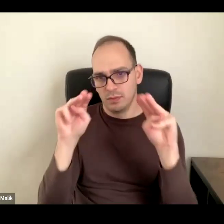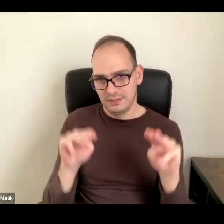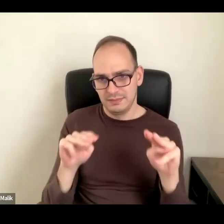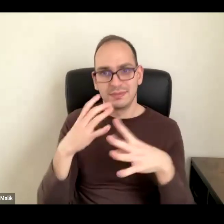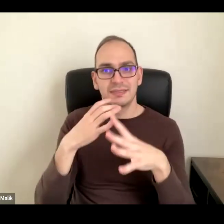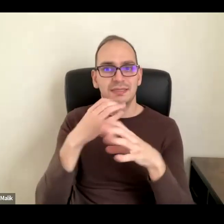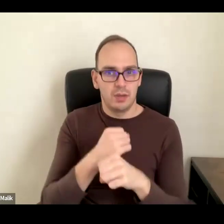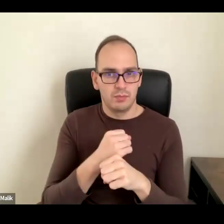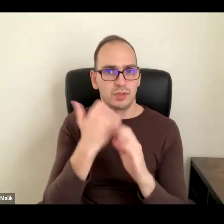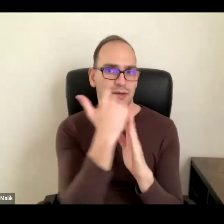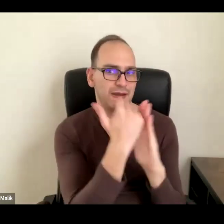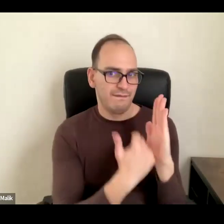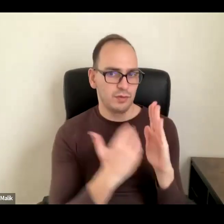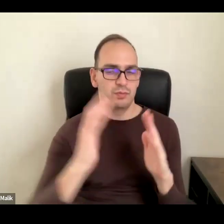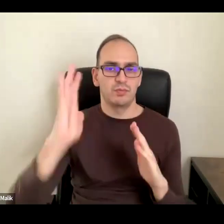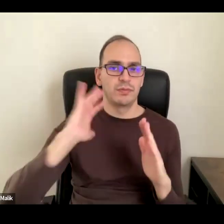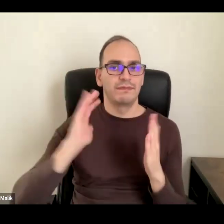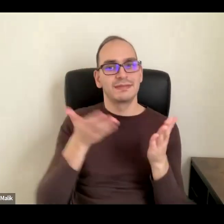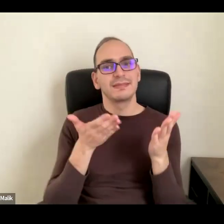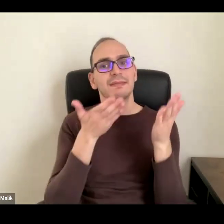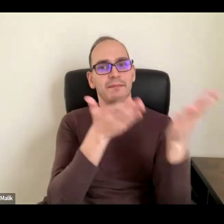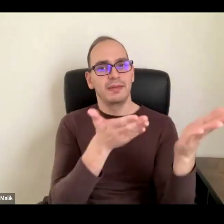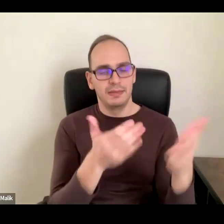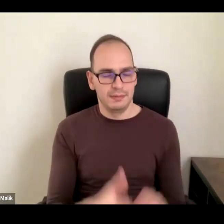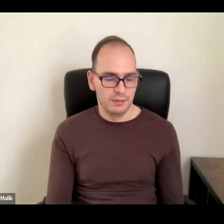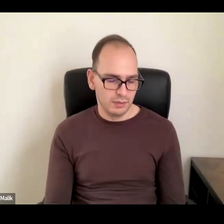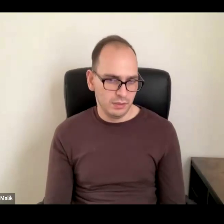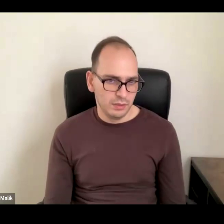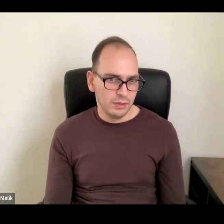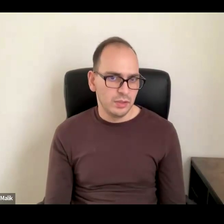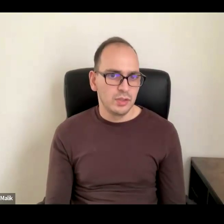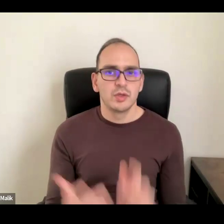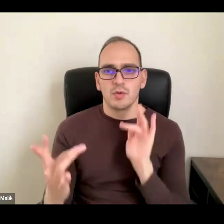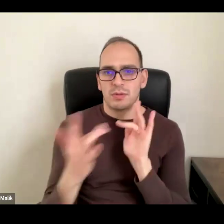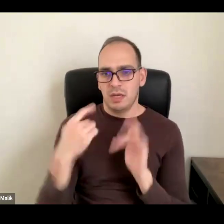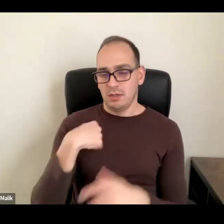or inventories that were previously submitted? You can reach out to us at the National NAGPRA